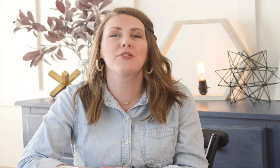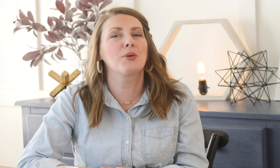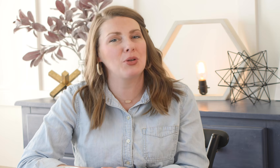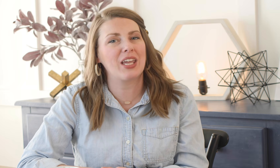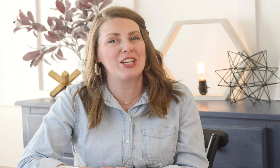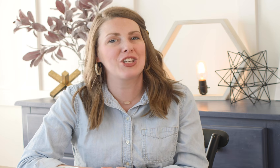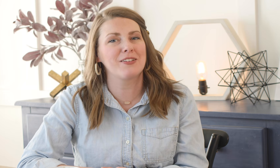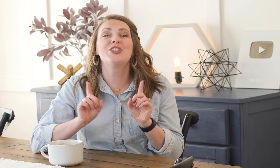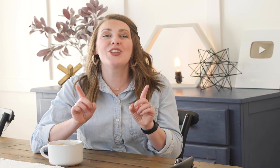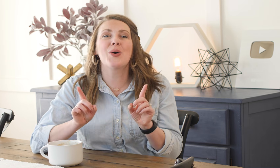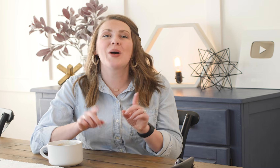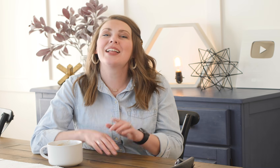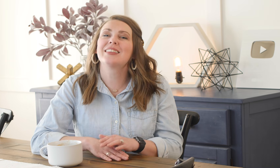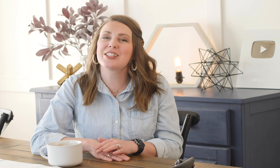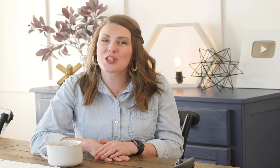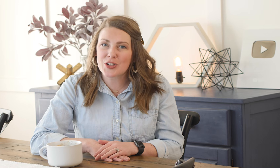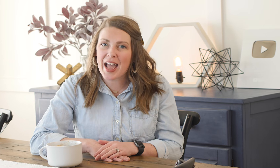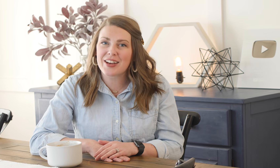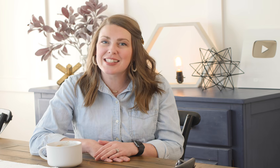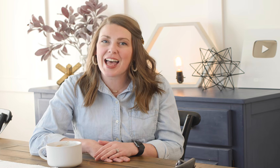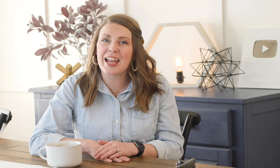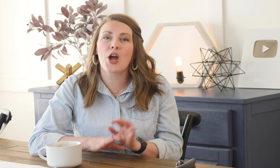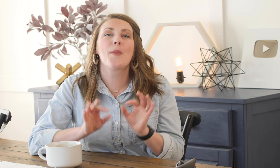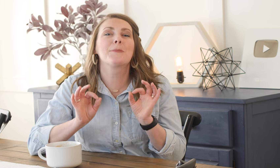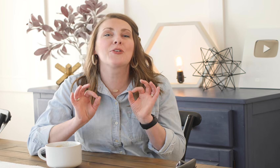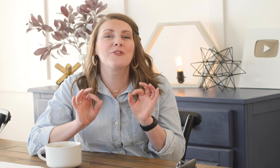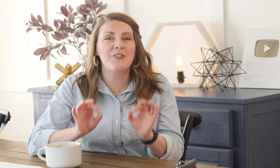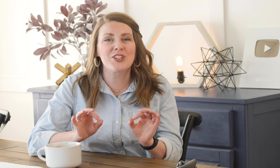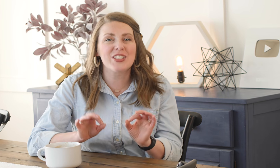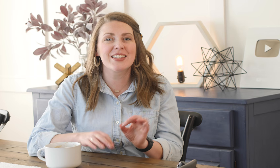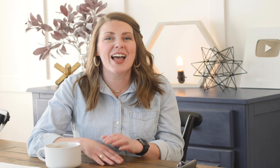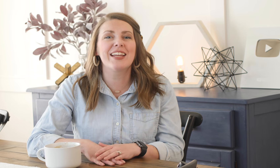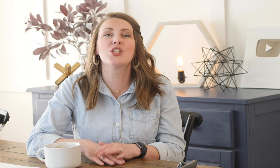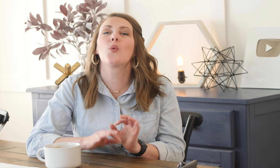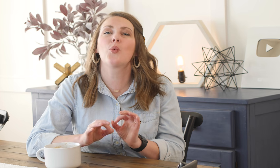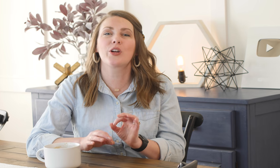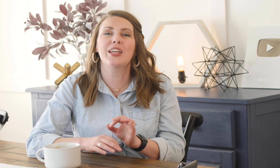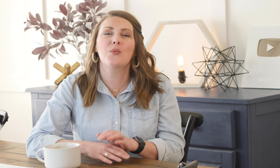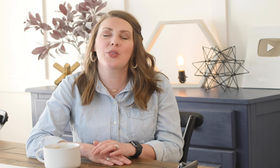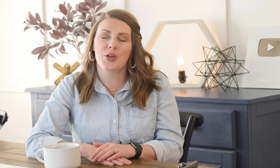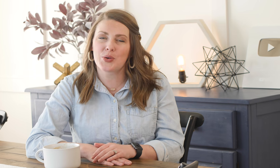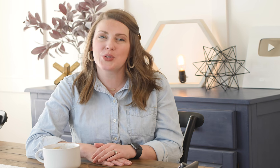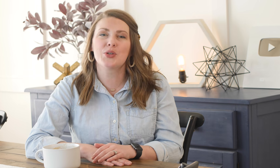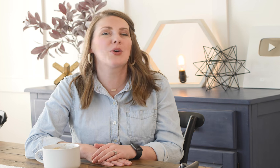of communication. So, let's learn how to sign profession signs working with those who are